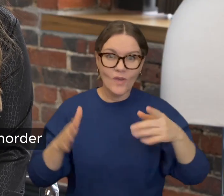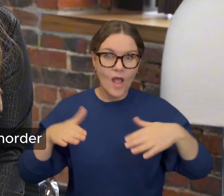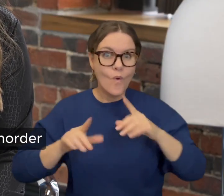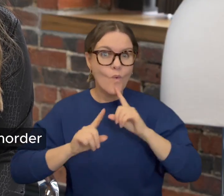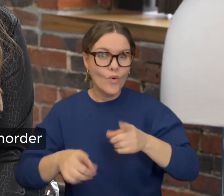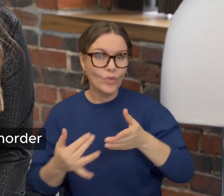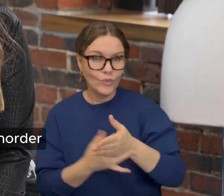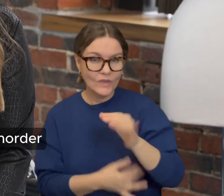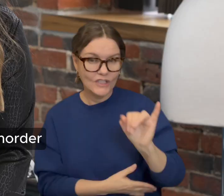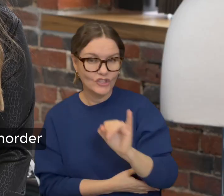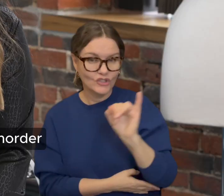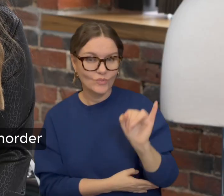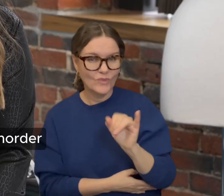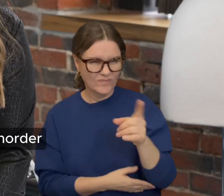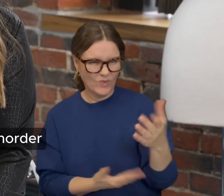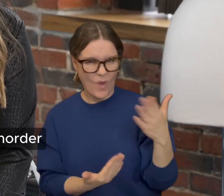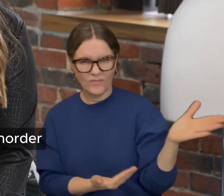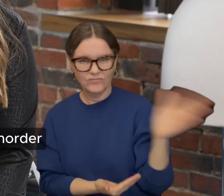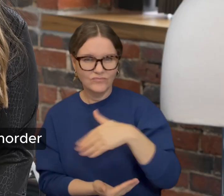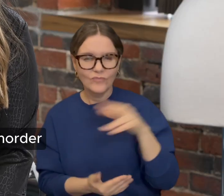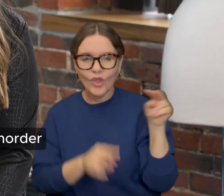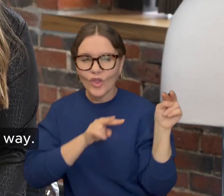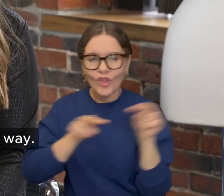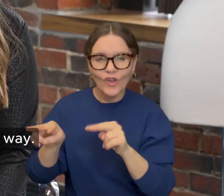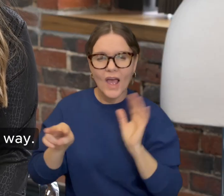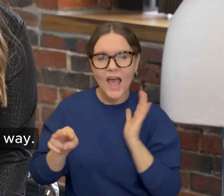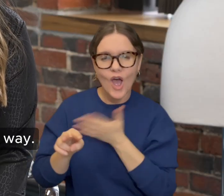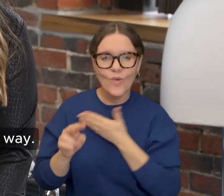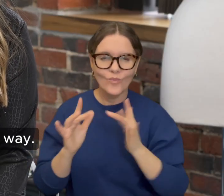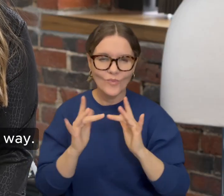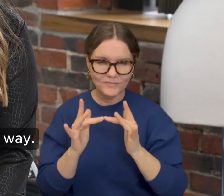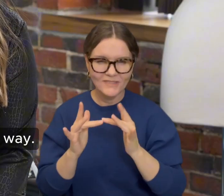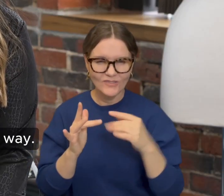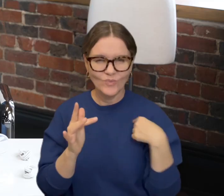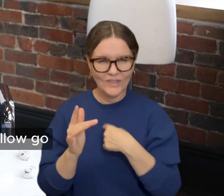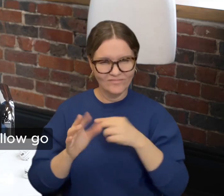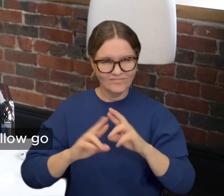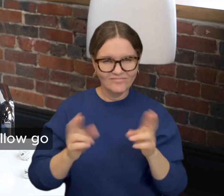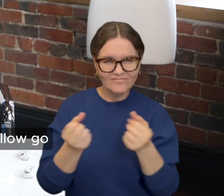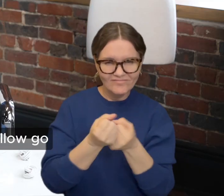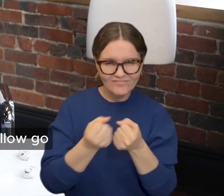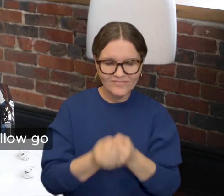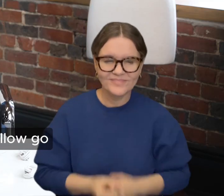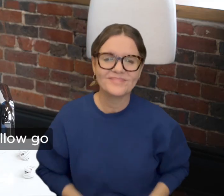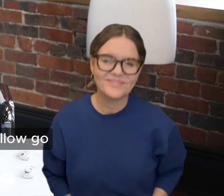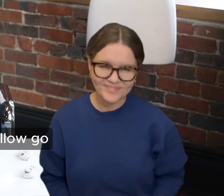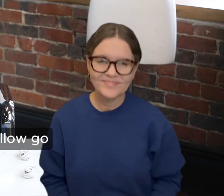visit us at acelleron.com/order and will help you along the way the special features for the Willow